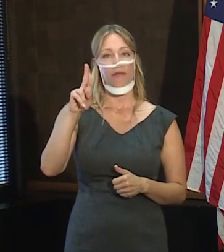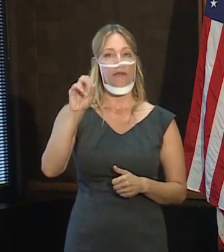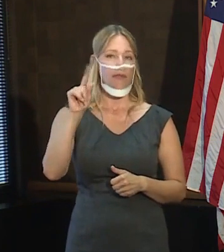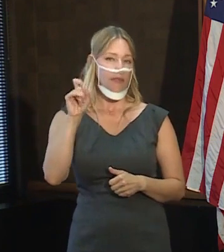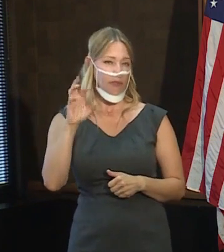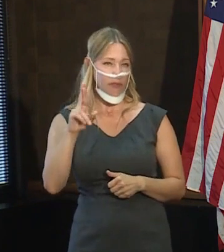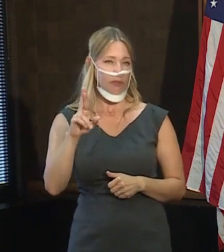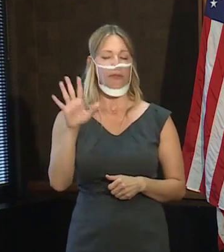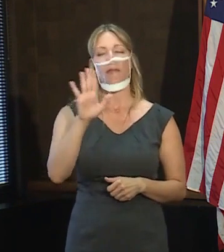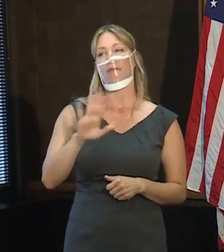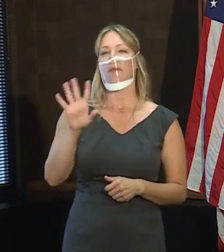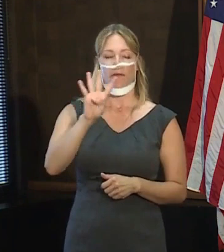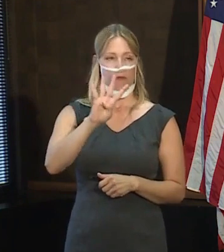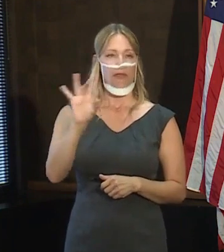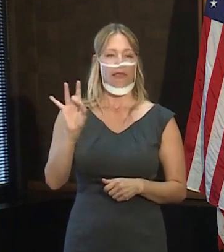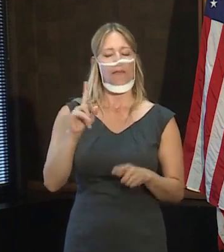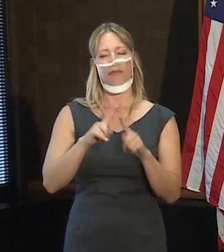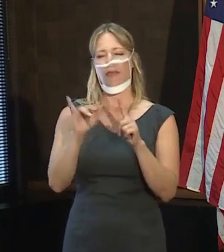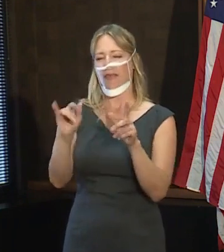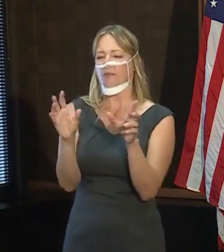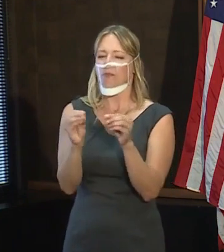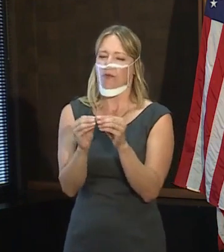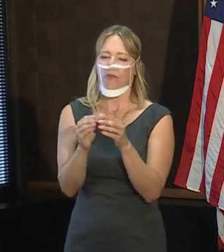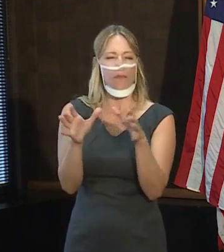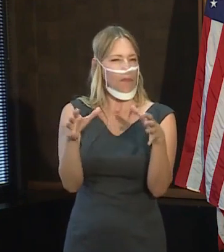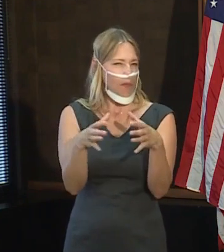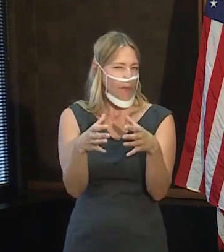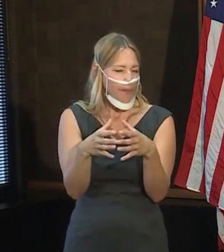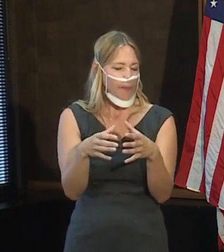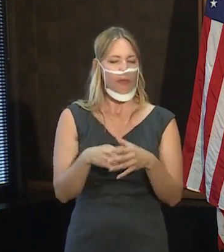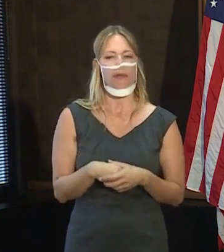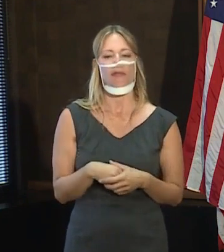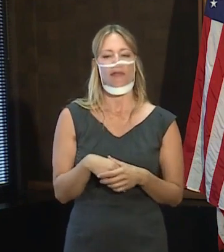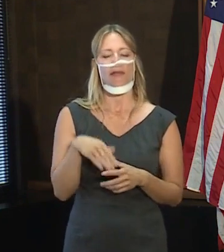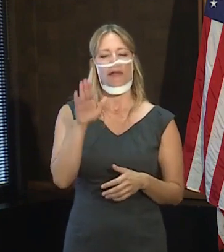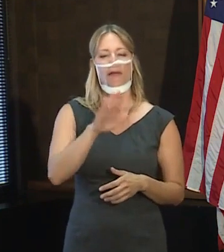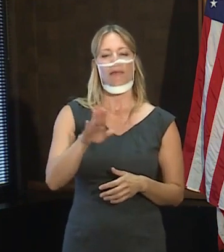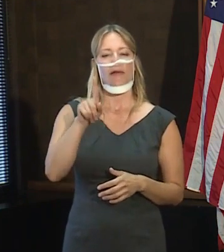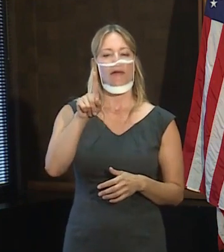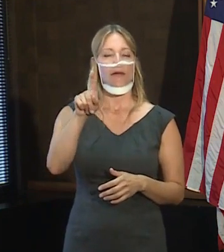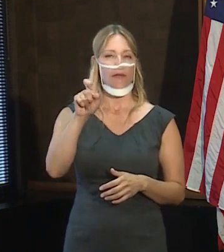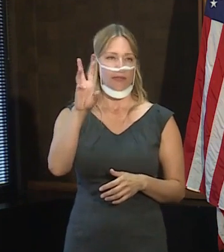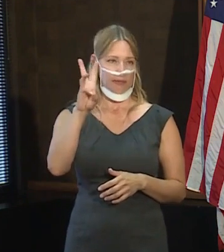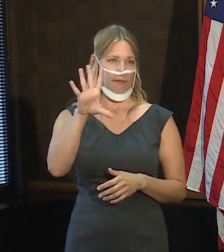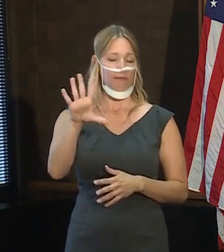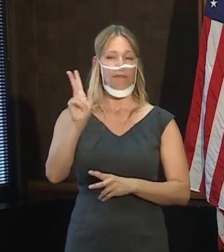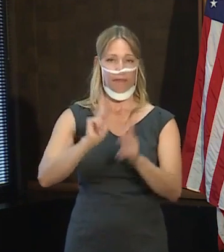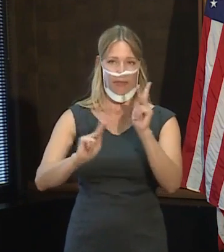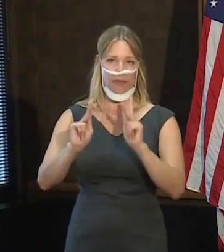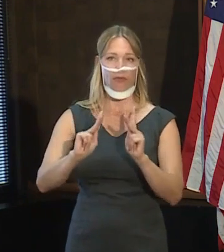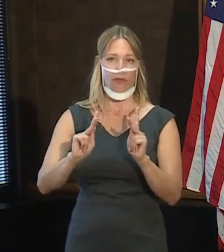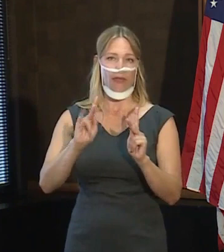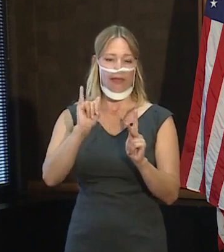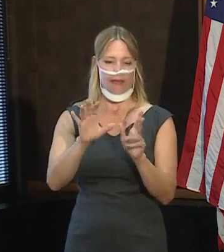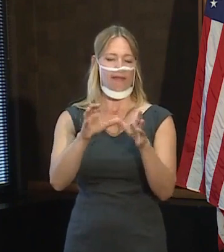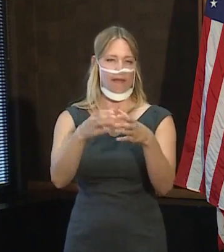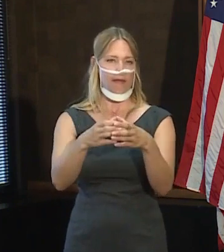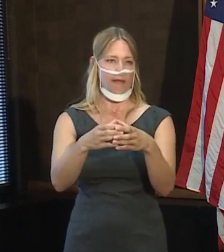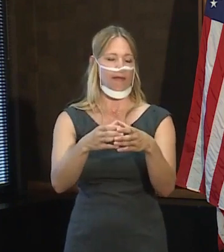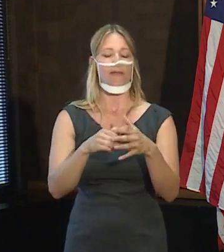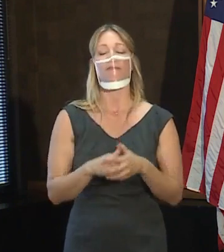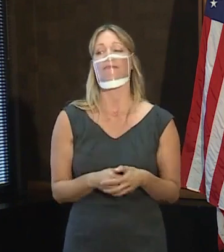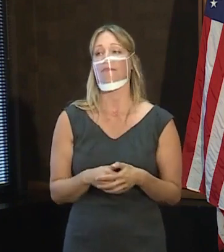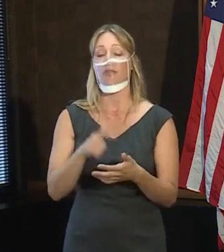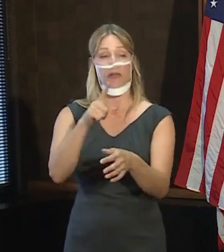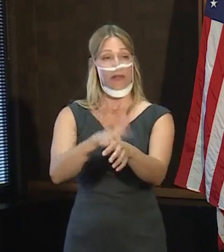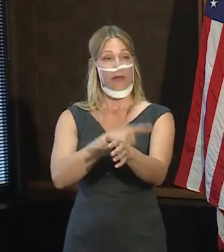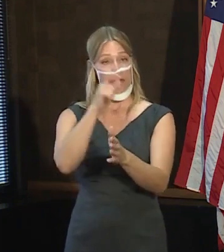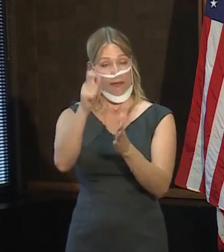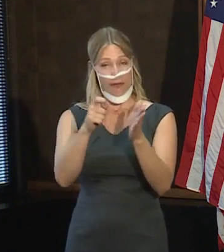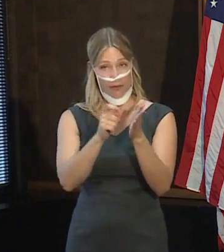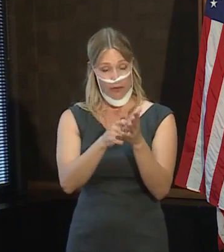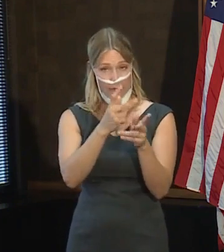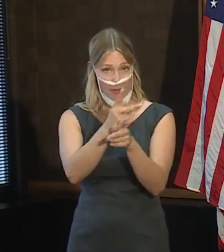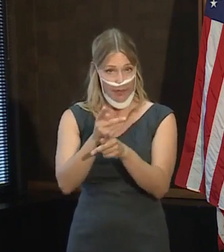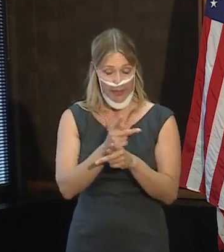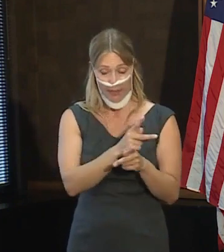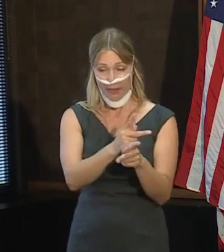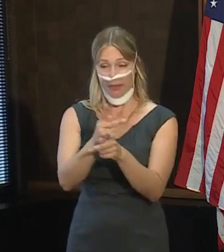COMPANIES ARE STILL MAKING UP A CATEGORY WITH MOST OF THE CLUSTERS MAINLY 48 IN THERE, BUT THEY ARE SMALLER CLUSTERS.